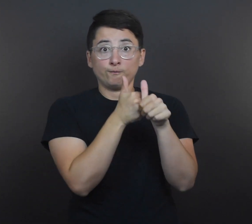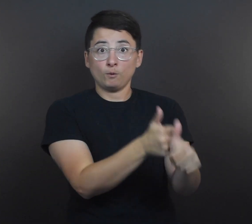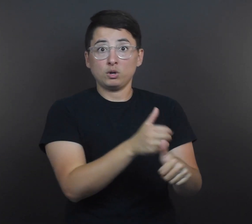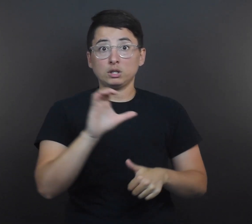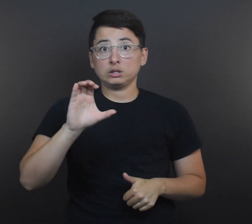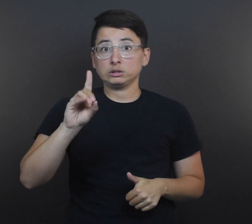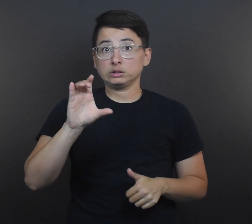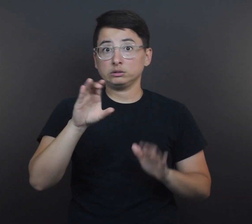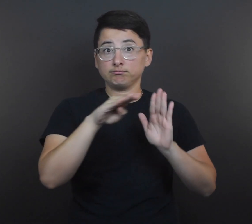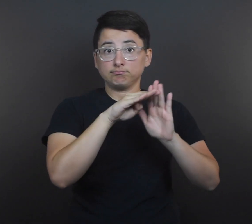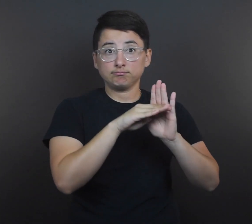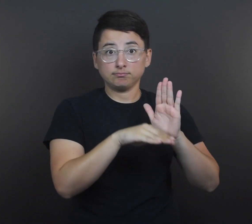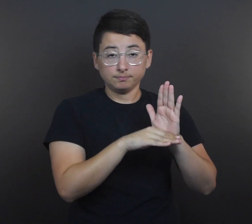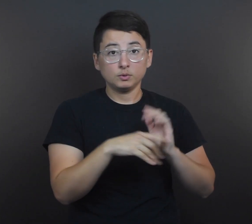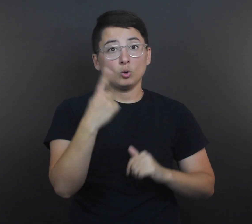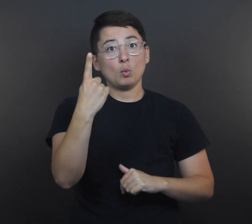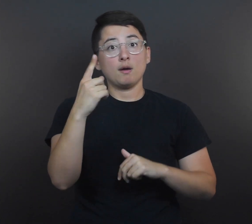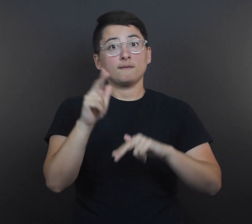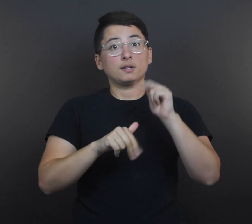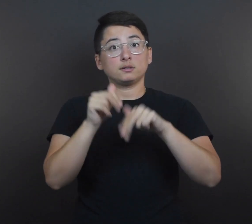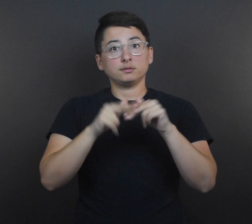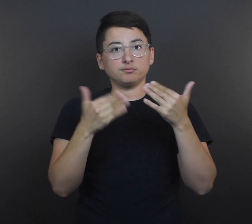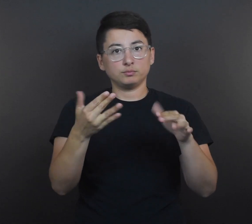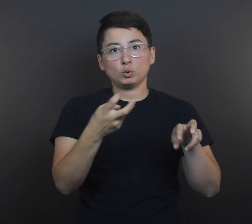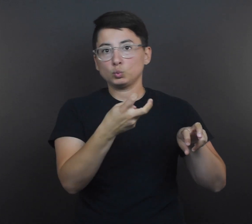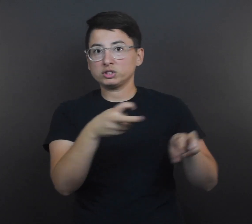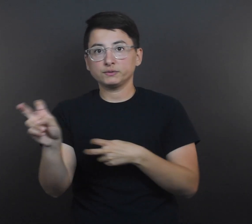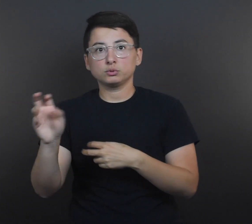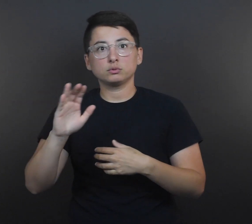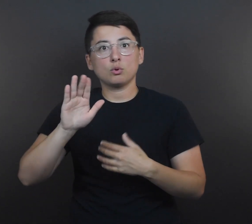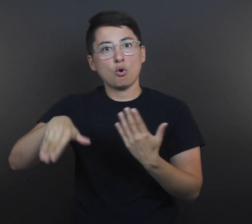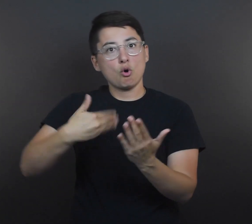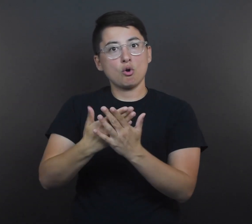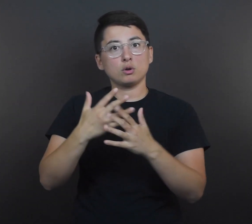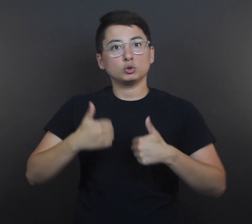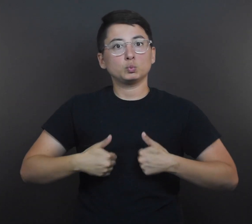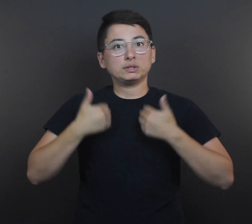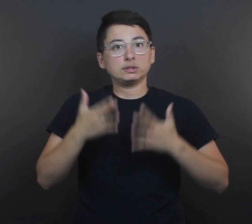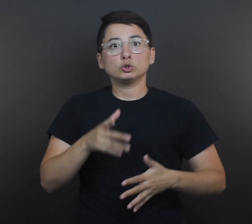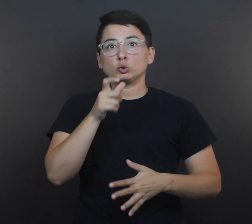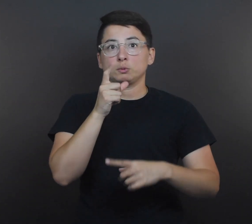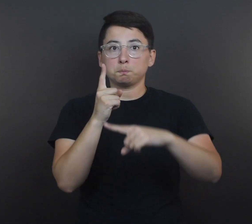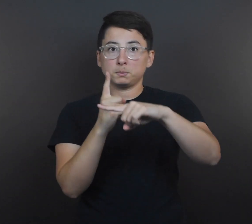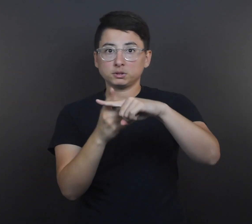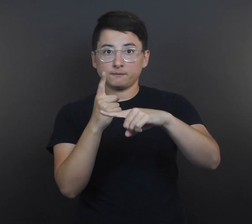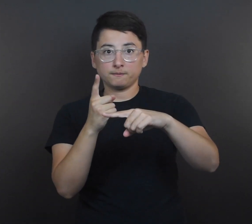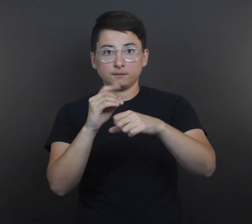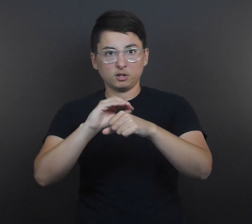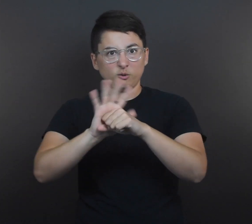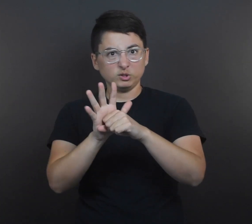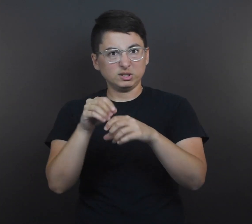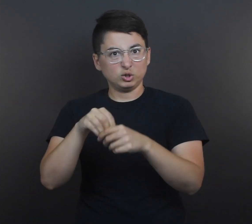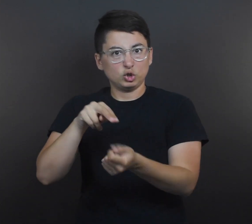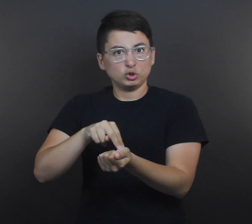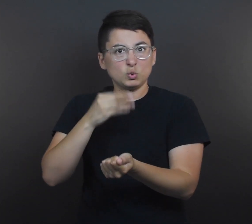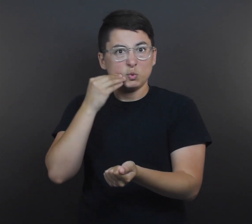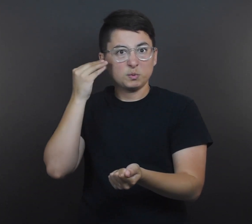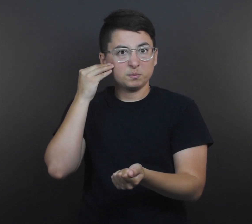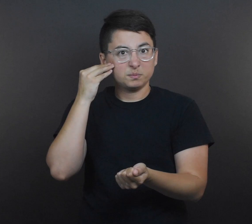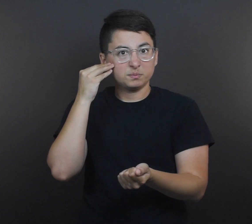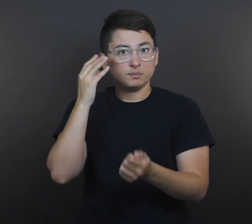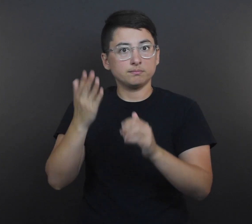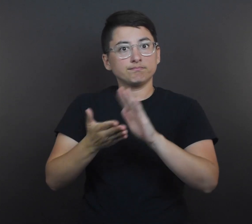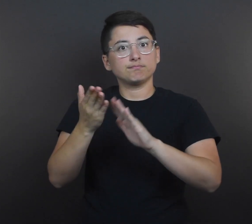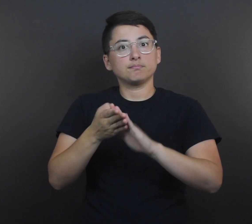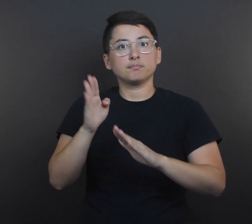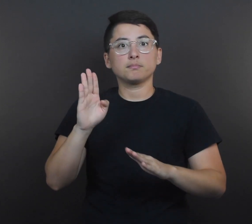Following CDC guidance, one facility transferred residents who tested positive to a nursing home